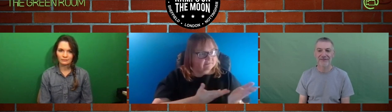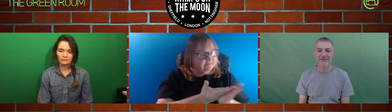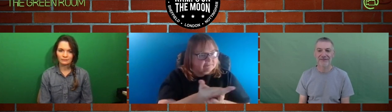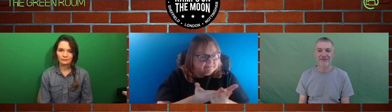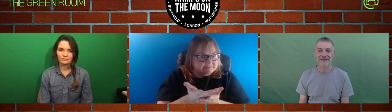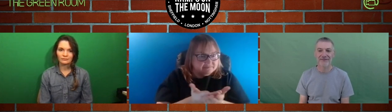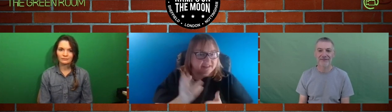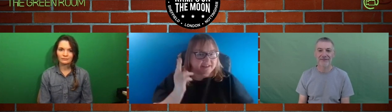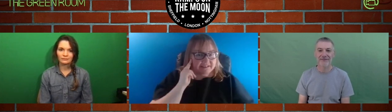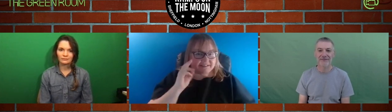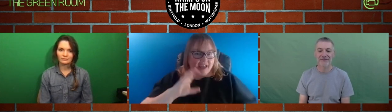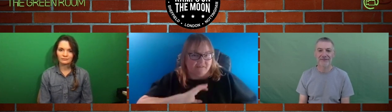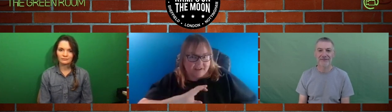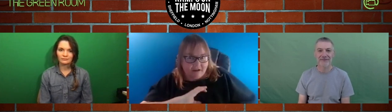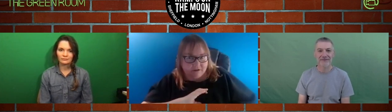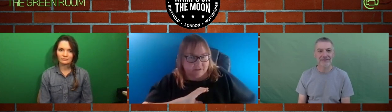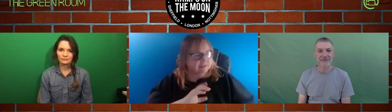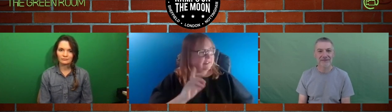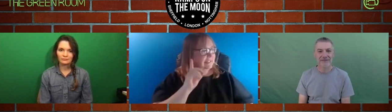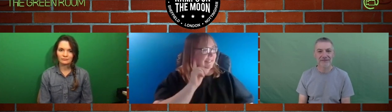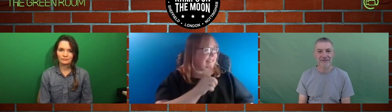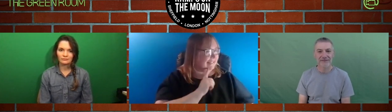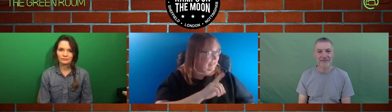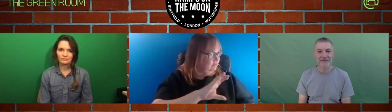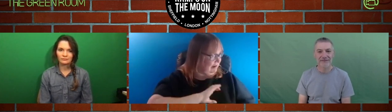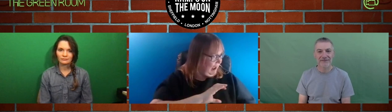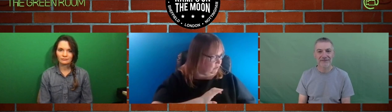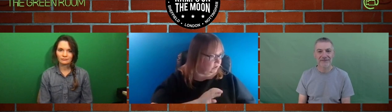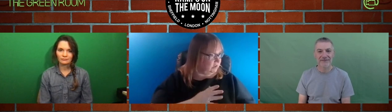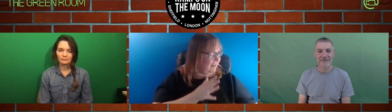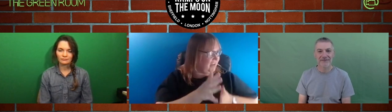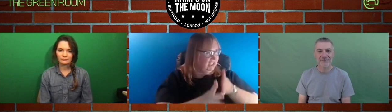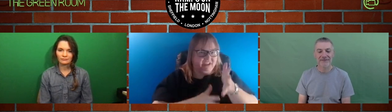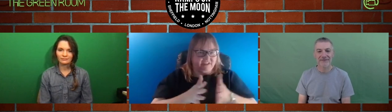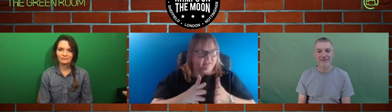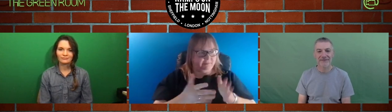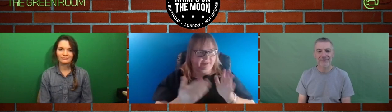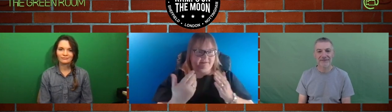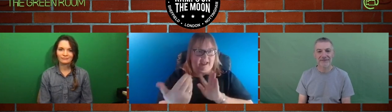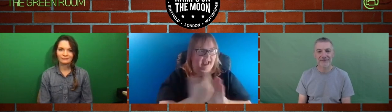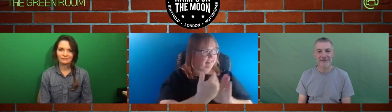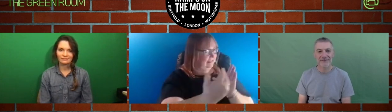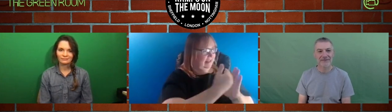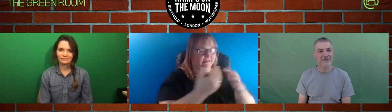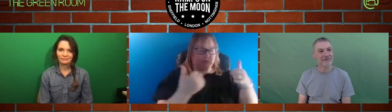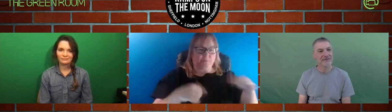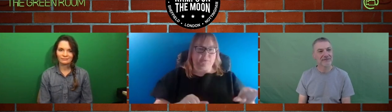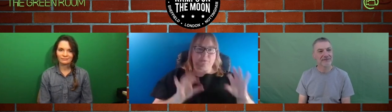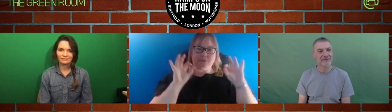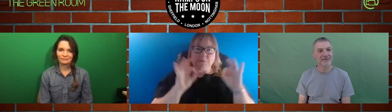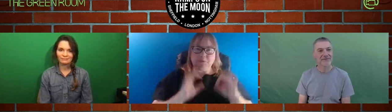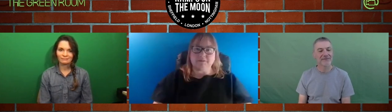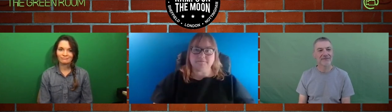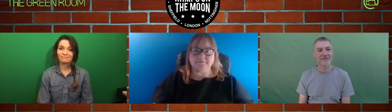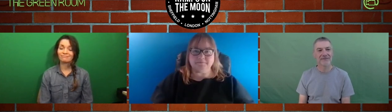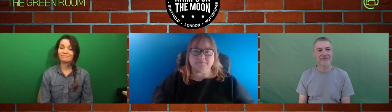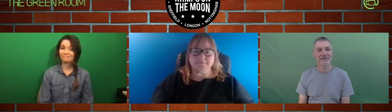also with the hearing characters. Fantastic. Speaking from experience I know